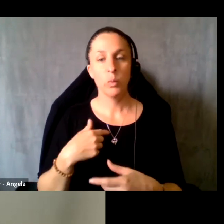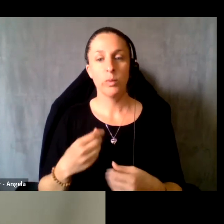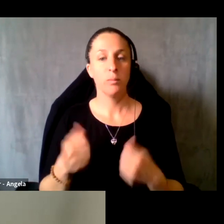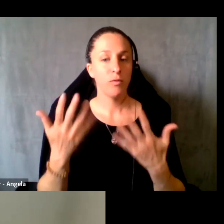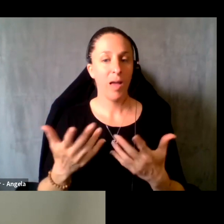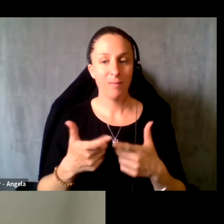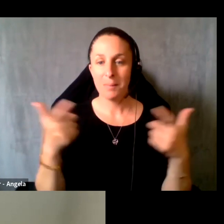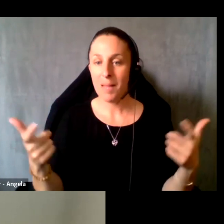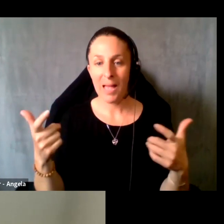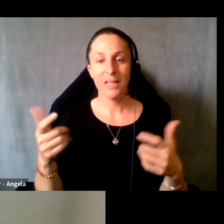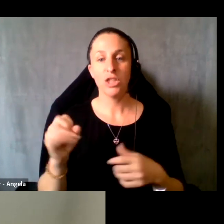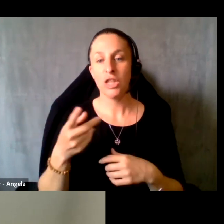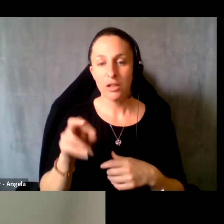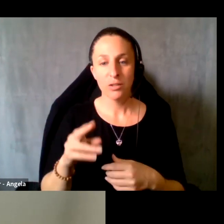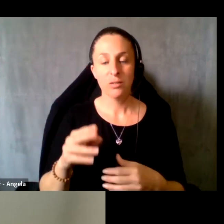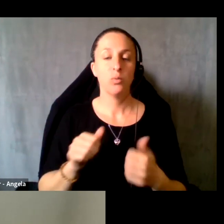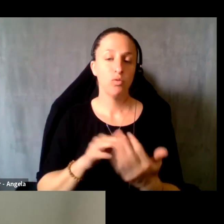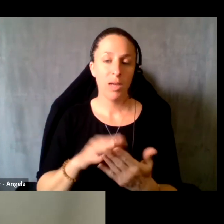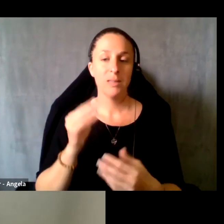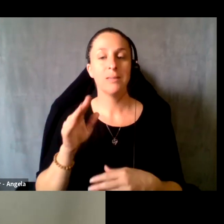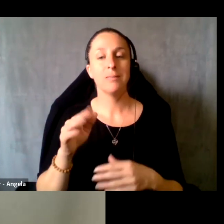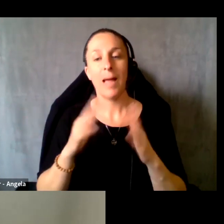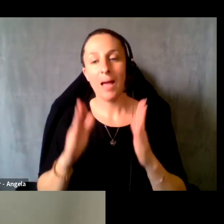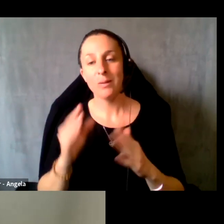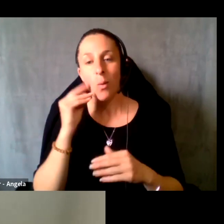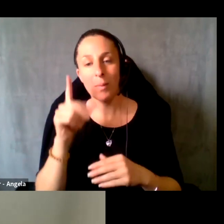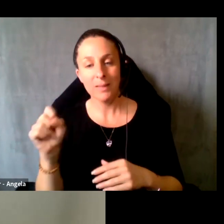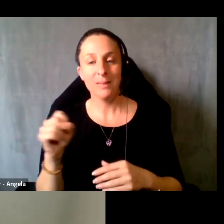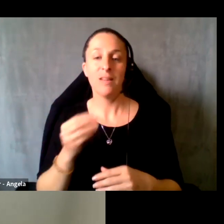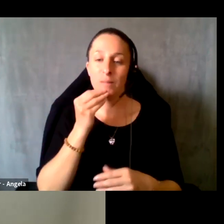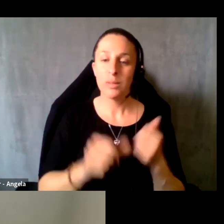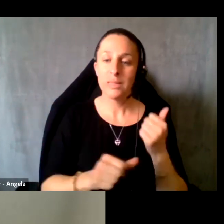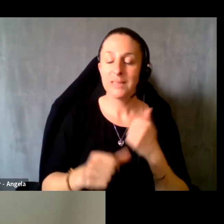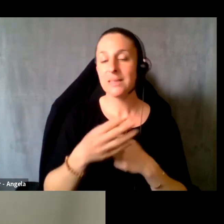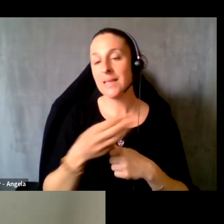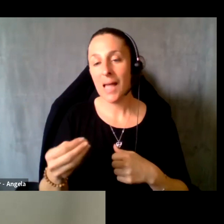to address housing and homelessness, food assistance and connecting our priority service